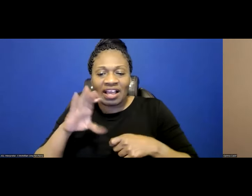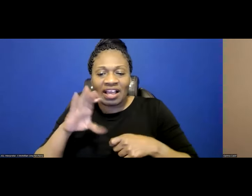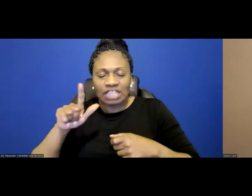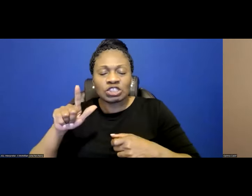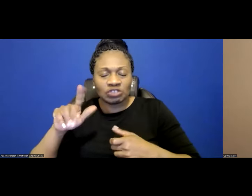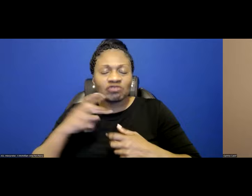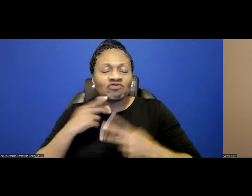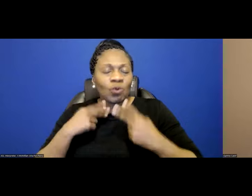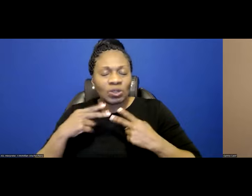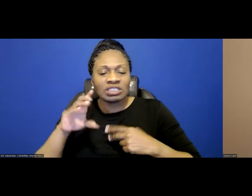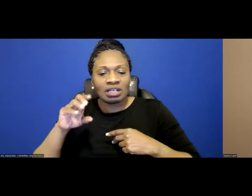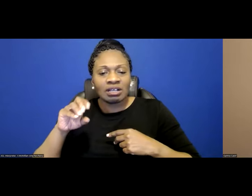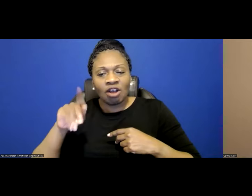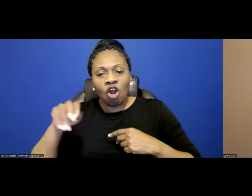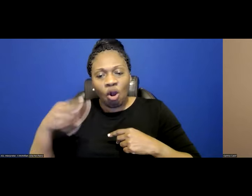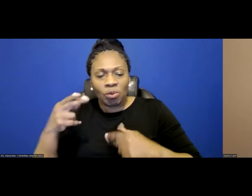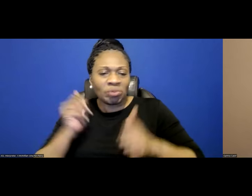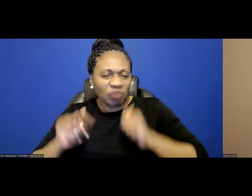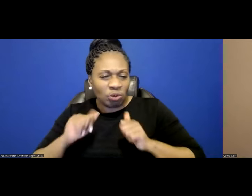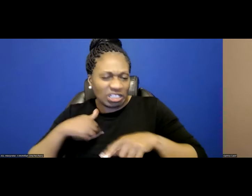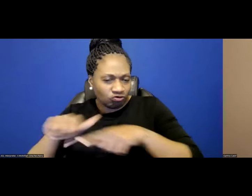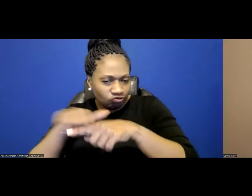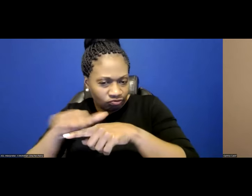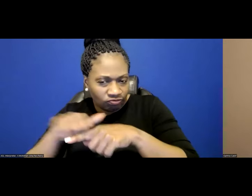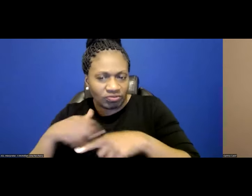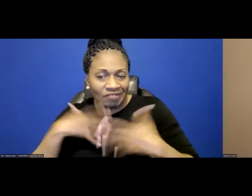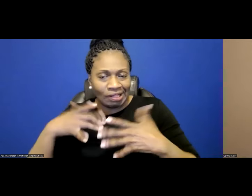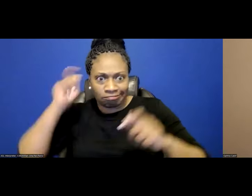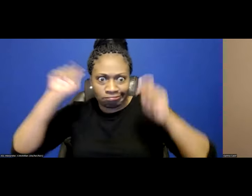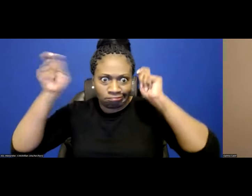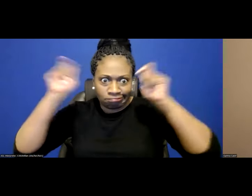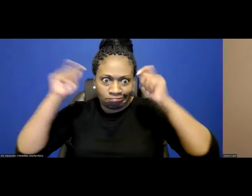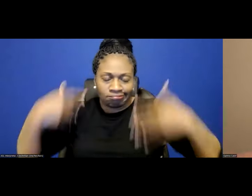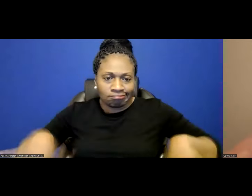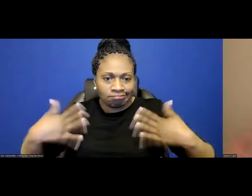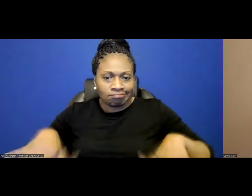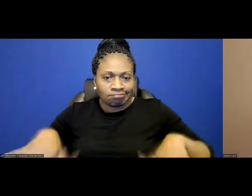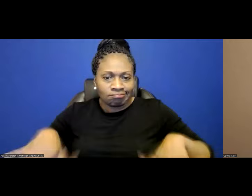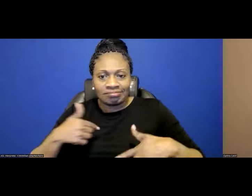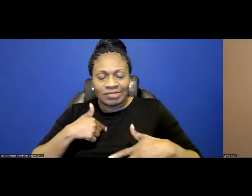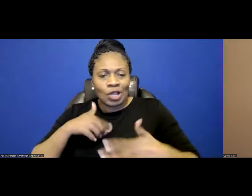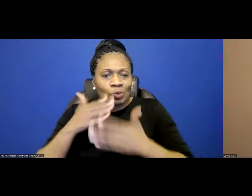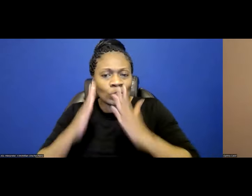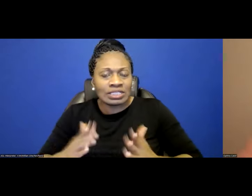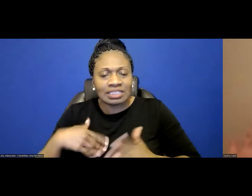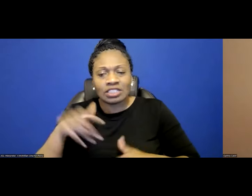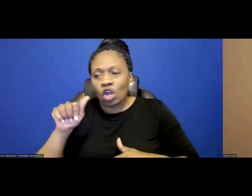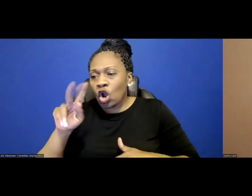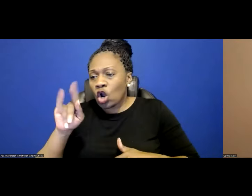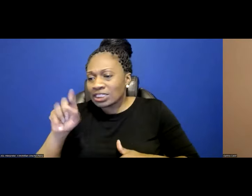and today, I wear a lot of hats as a musician, artist, producer, director,